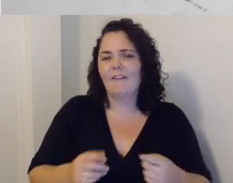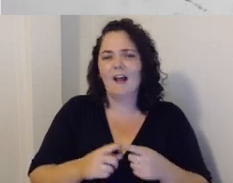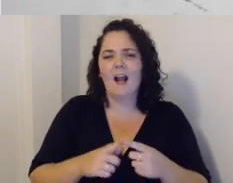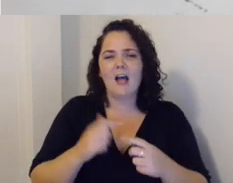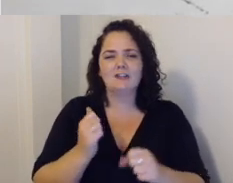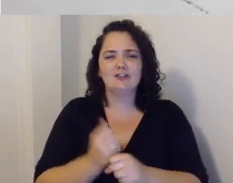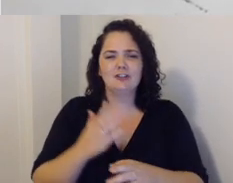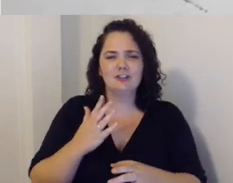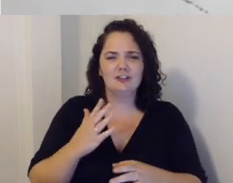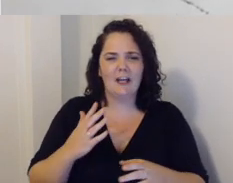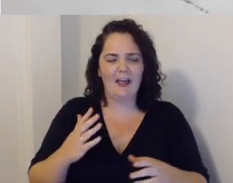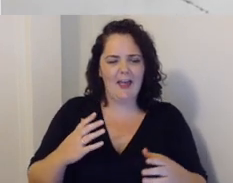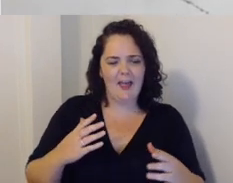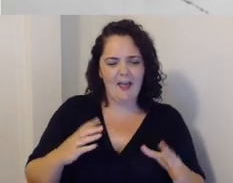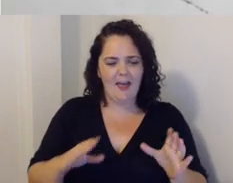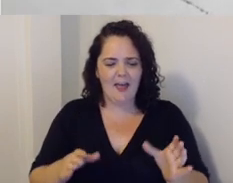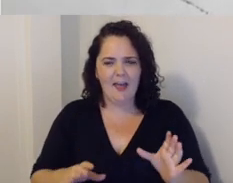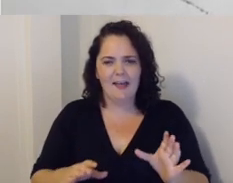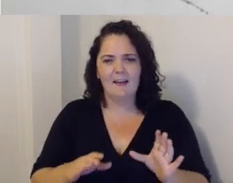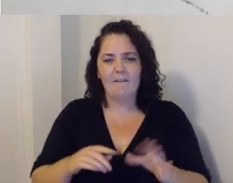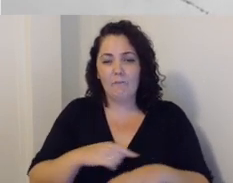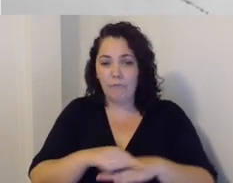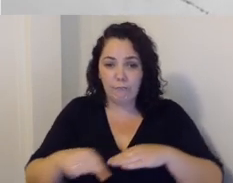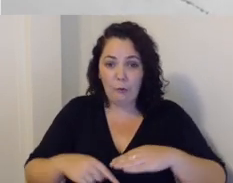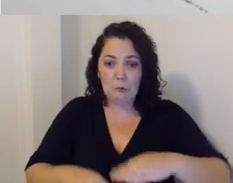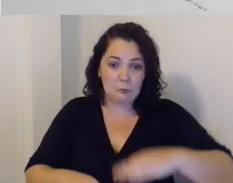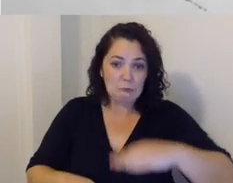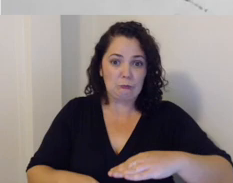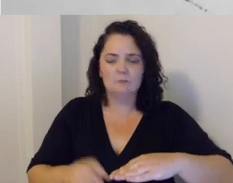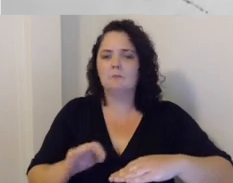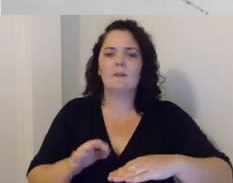gestural in that way or the other foot coming through it could be very very soft and gestural